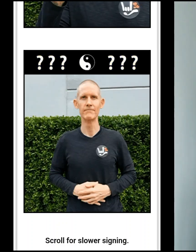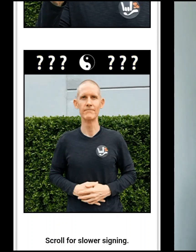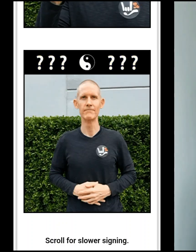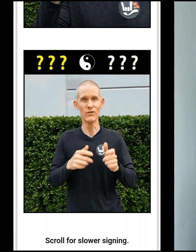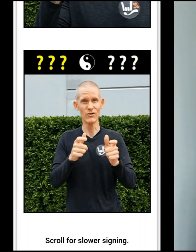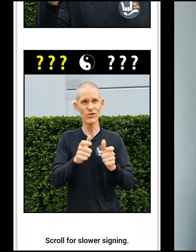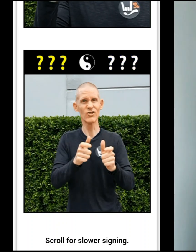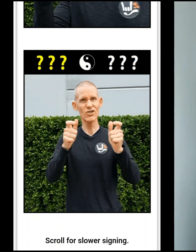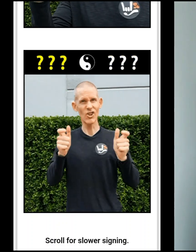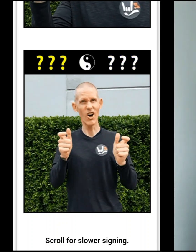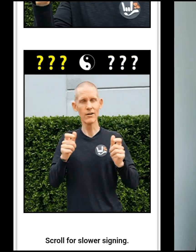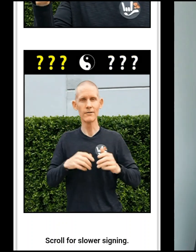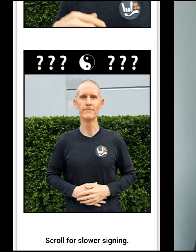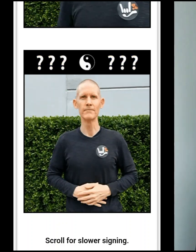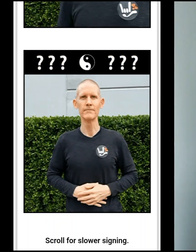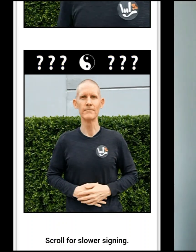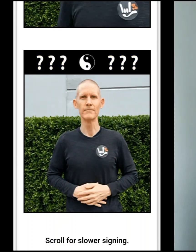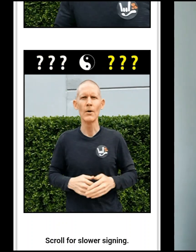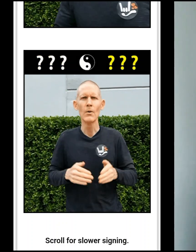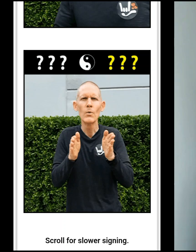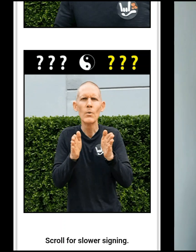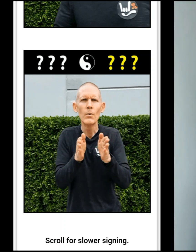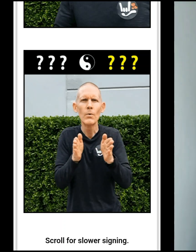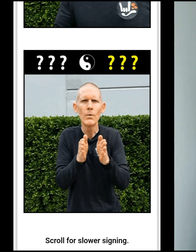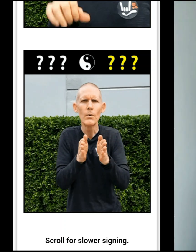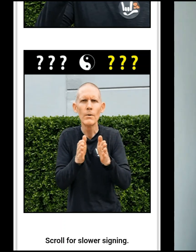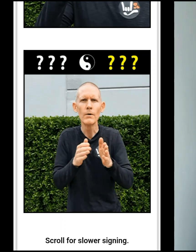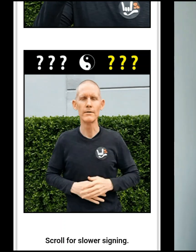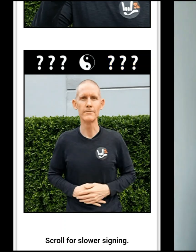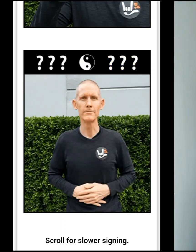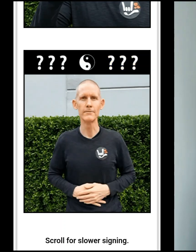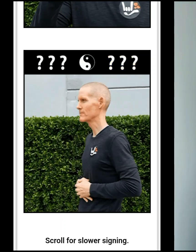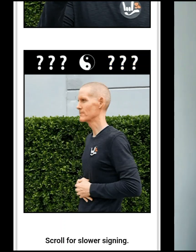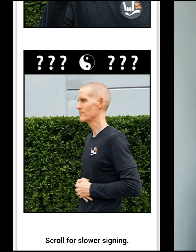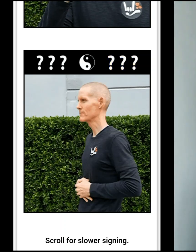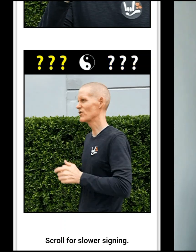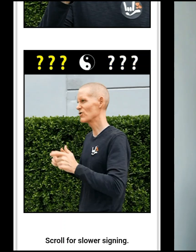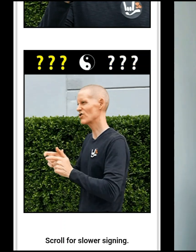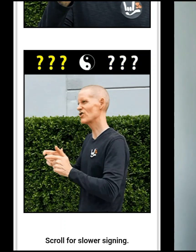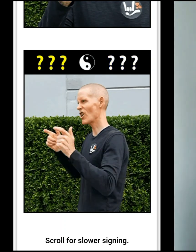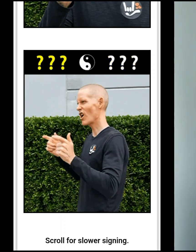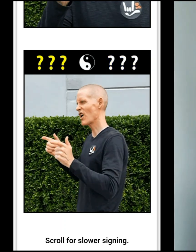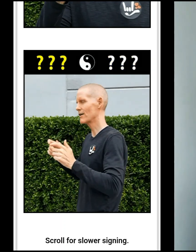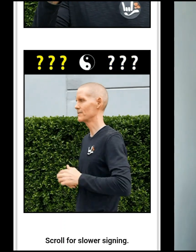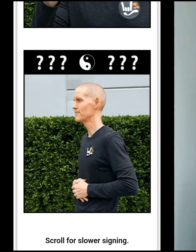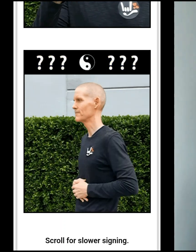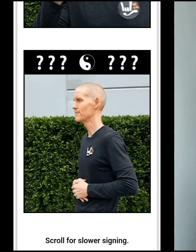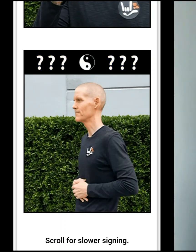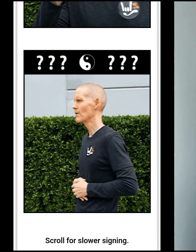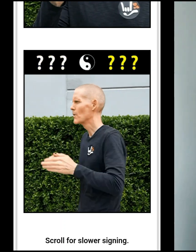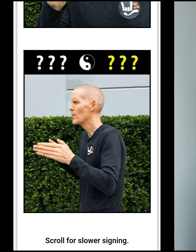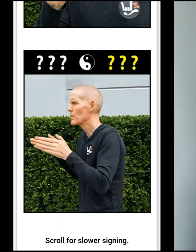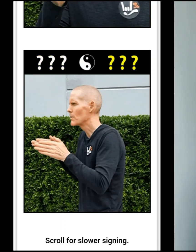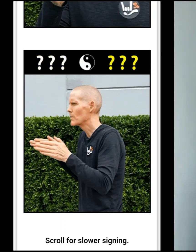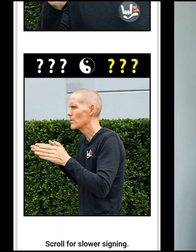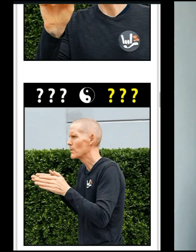that you're probably understanding something even though you might not think you are whether it's context, whether it's facial expression,